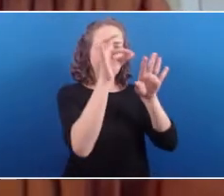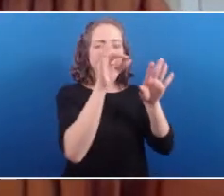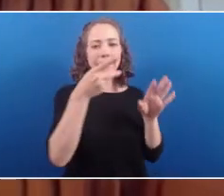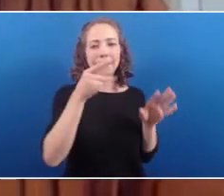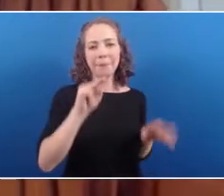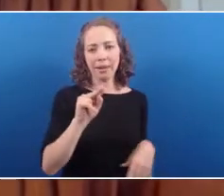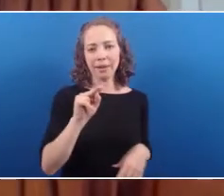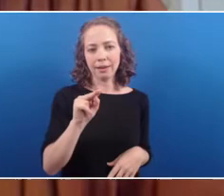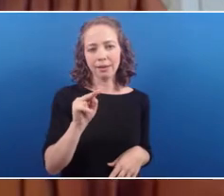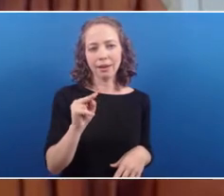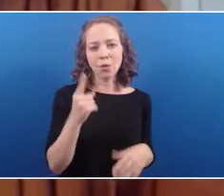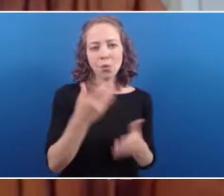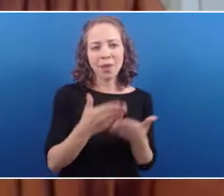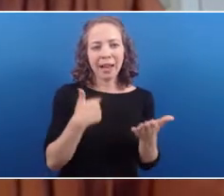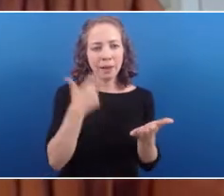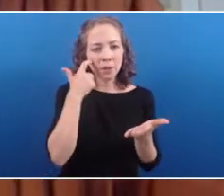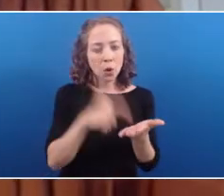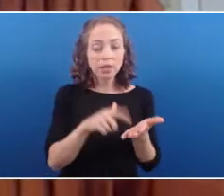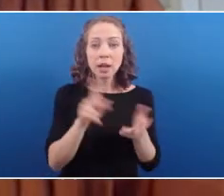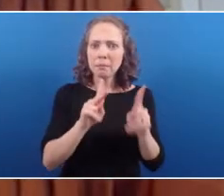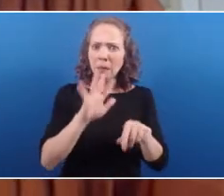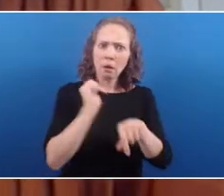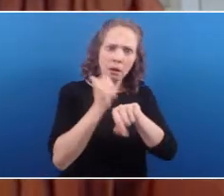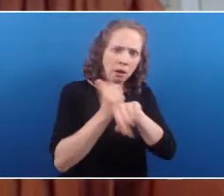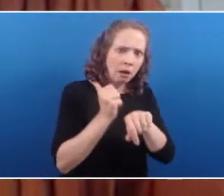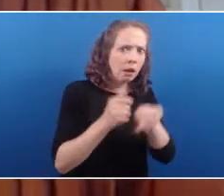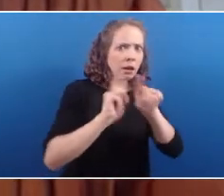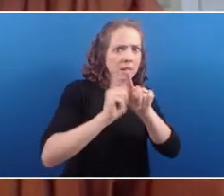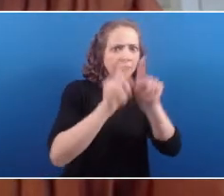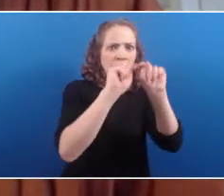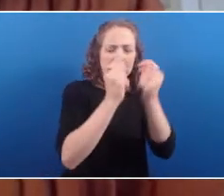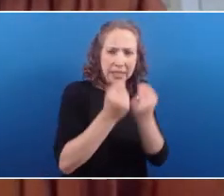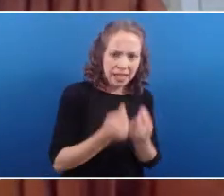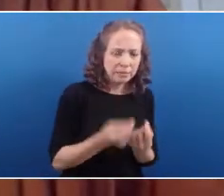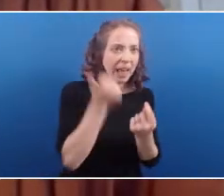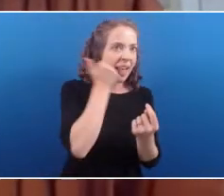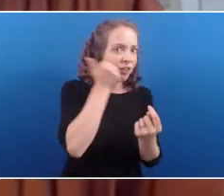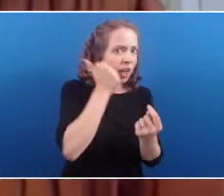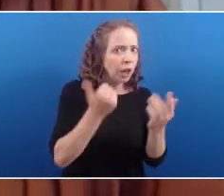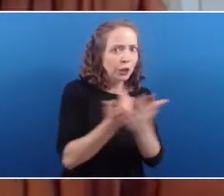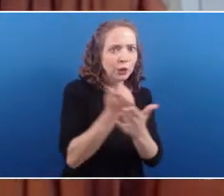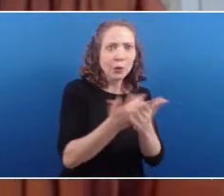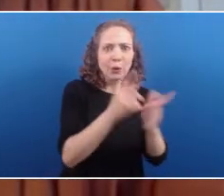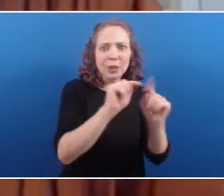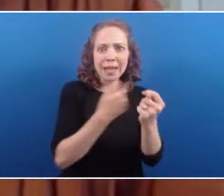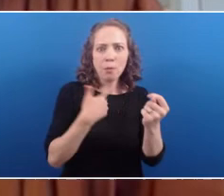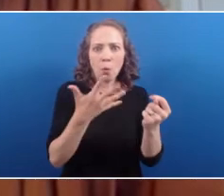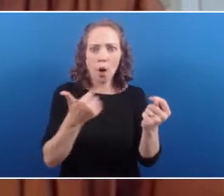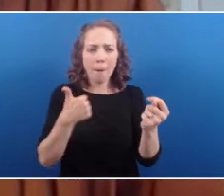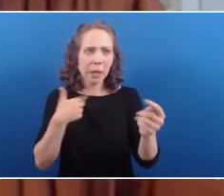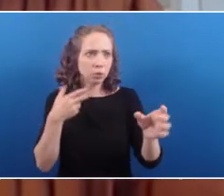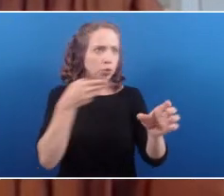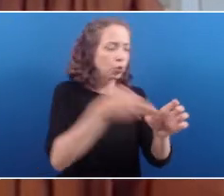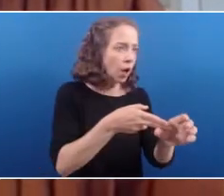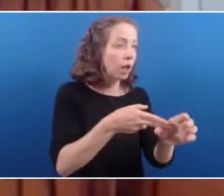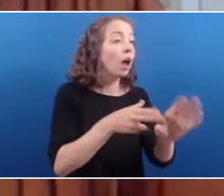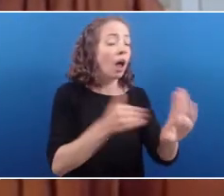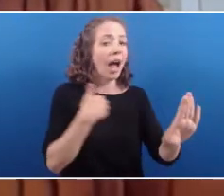is that people are setting up Teams every day for me to join. So, knowing that you can prioritize teams